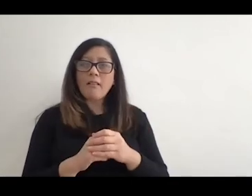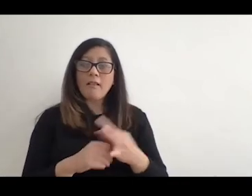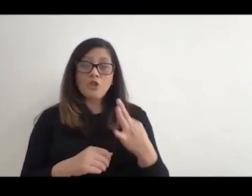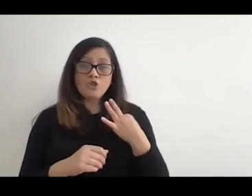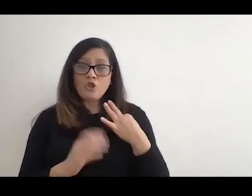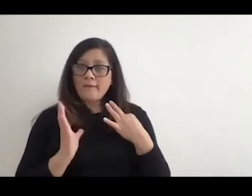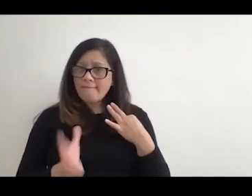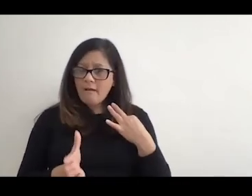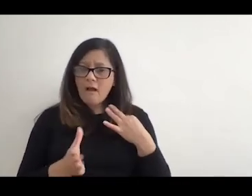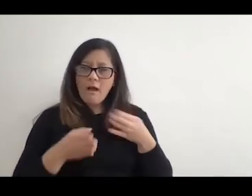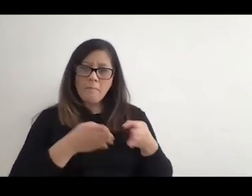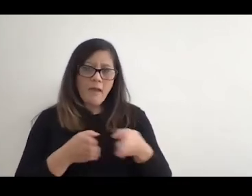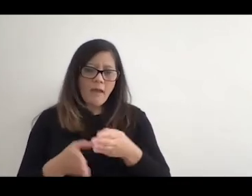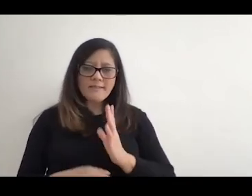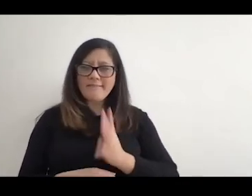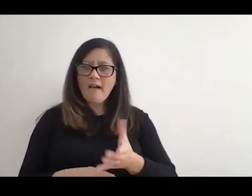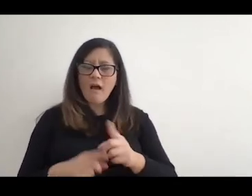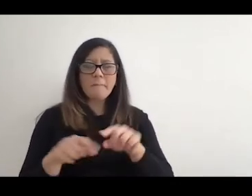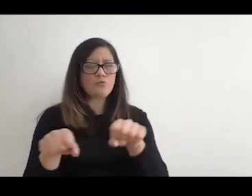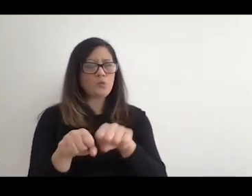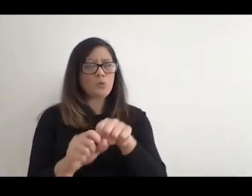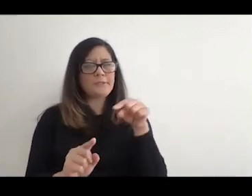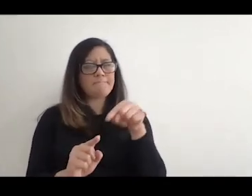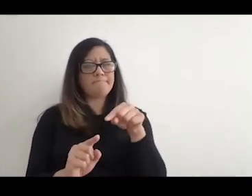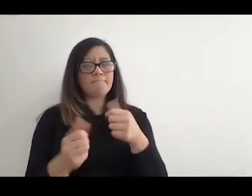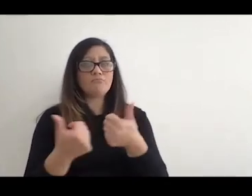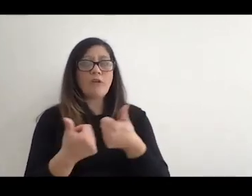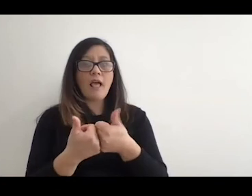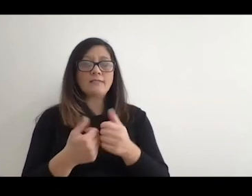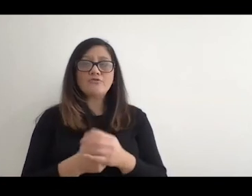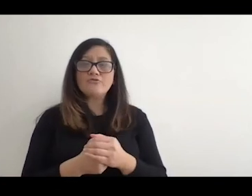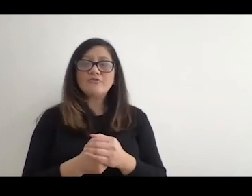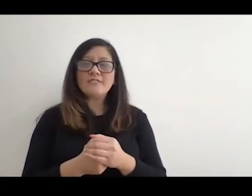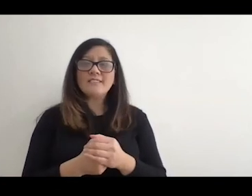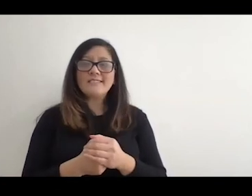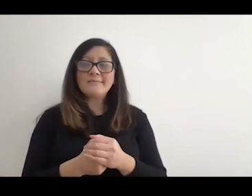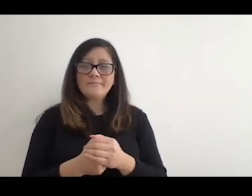We usually have problems with the size run in the shoes because with the footwear.